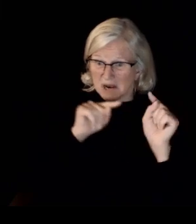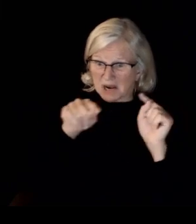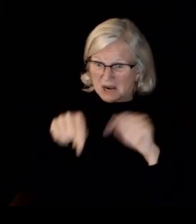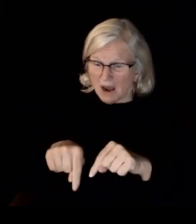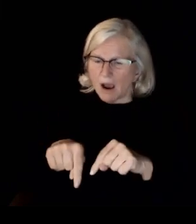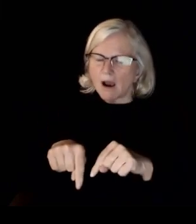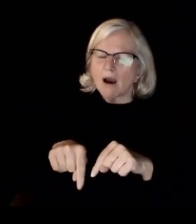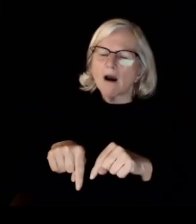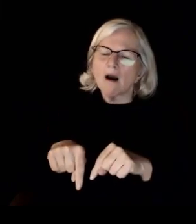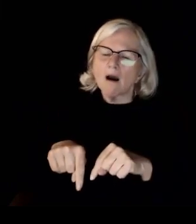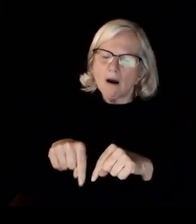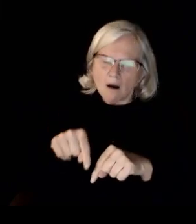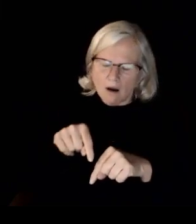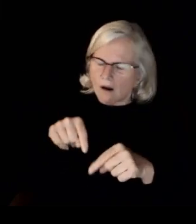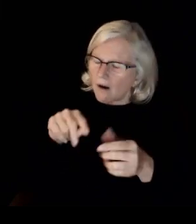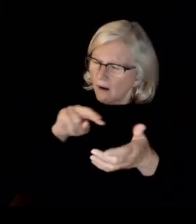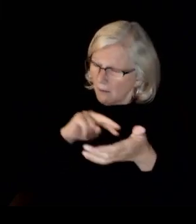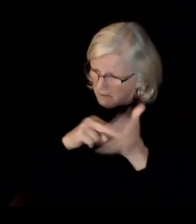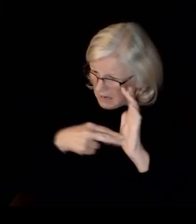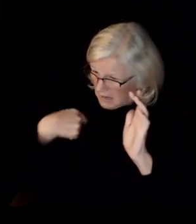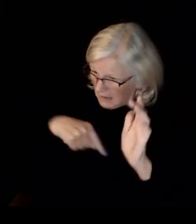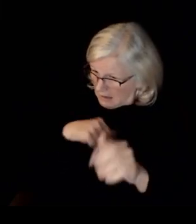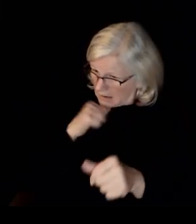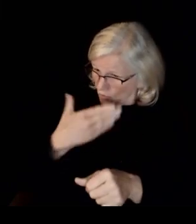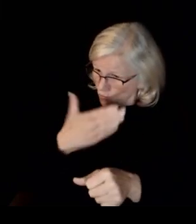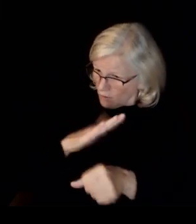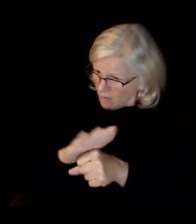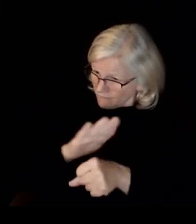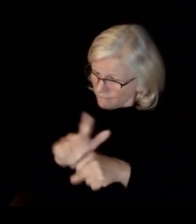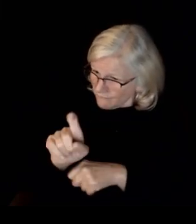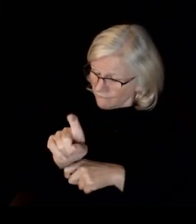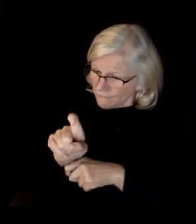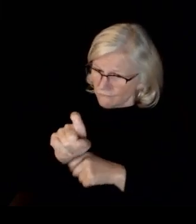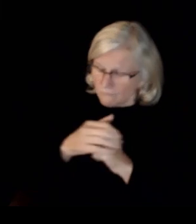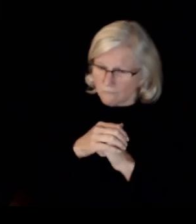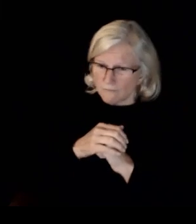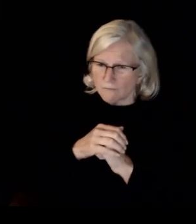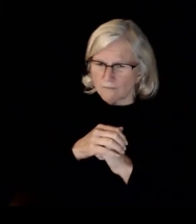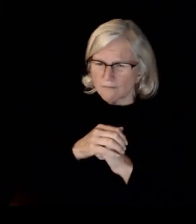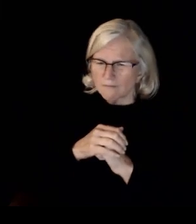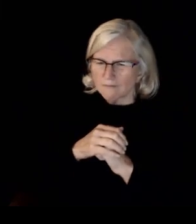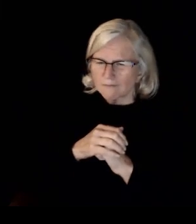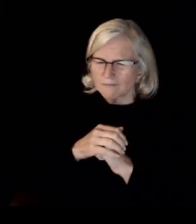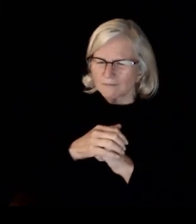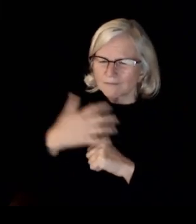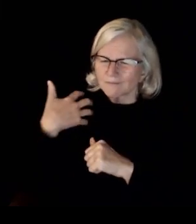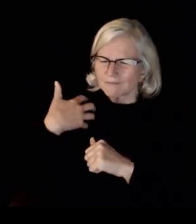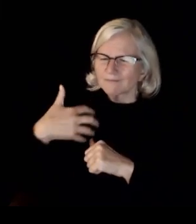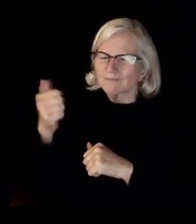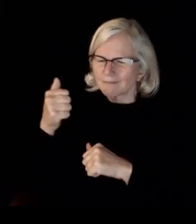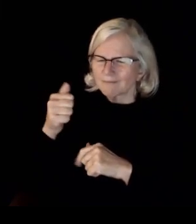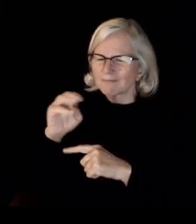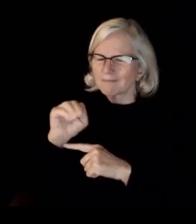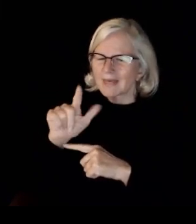Commissioner Malcolm: Katharine, this is Commissioner Malcolm. I'll start and Kris has been participating